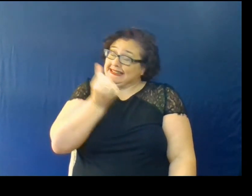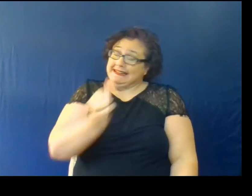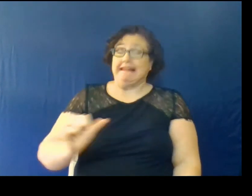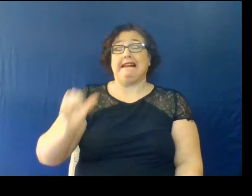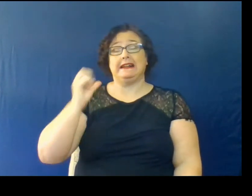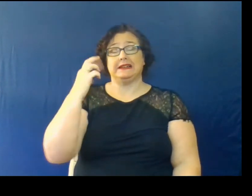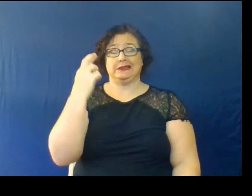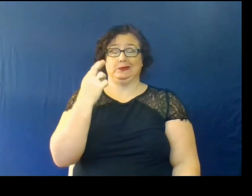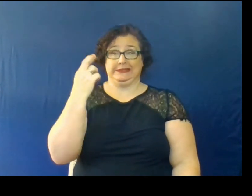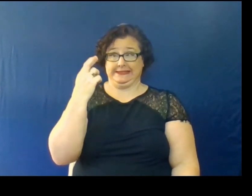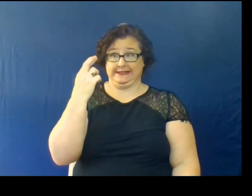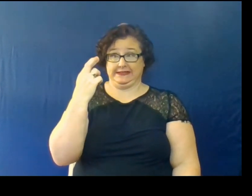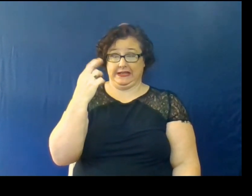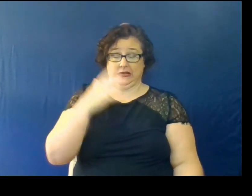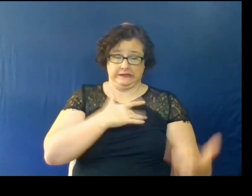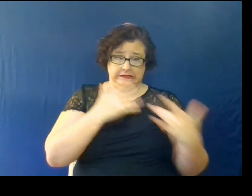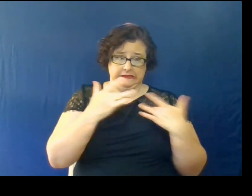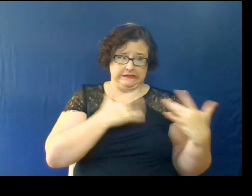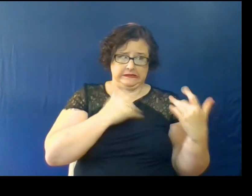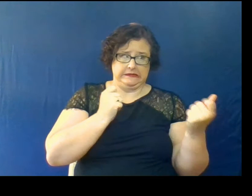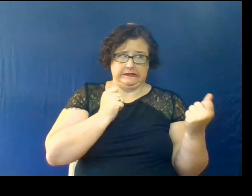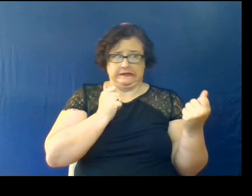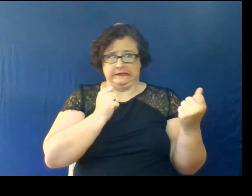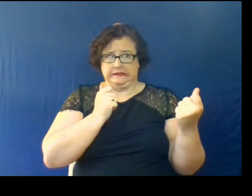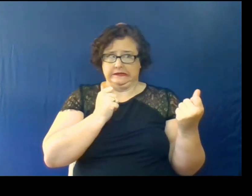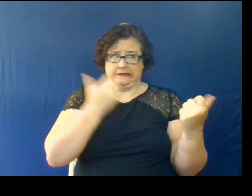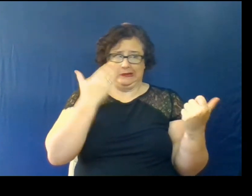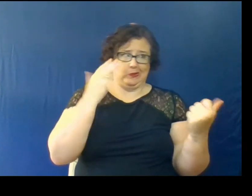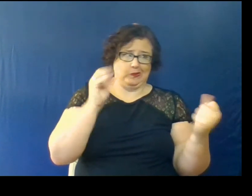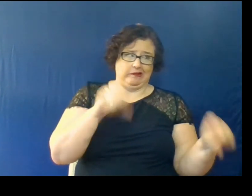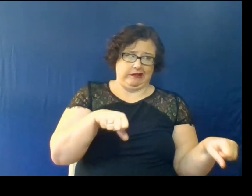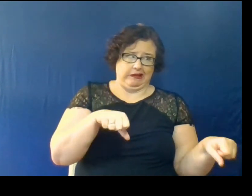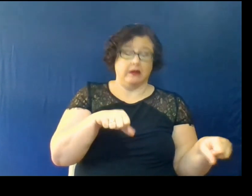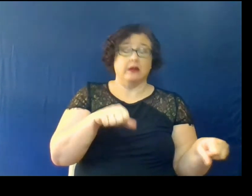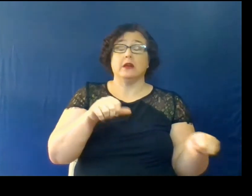they they're concerned about that, anybody with a disability is entitled to have somebody assist